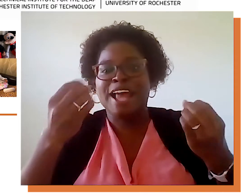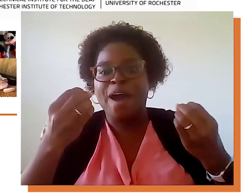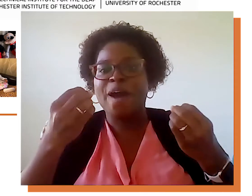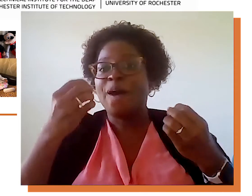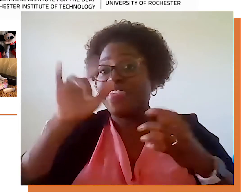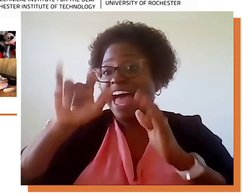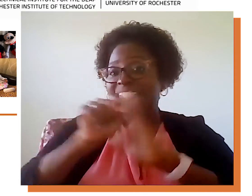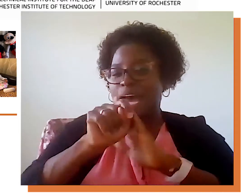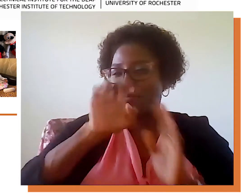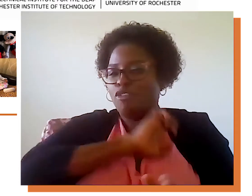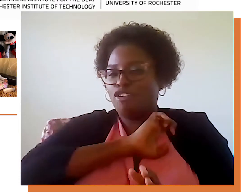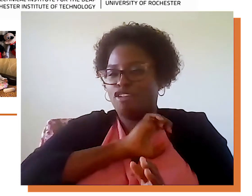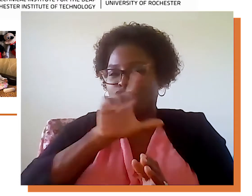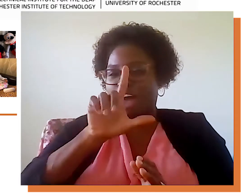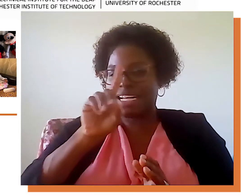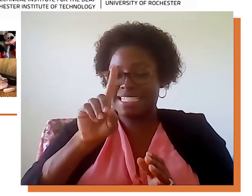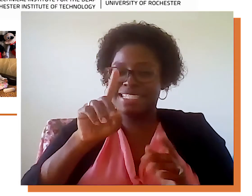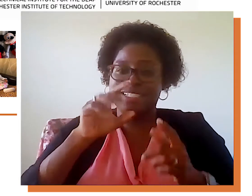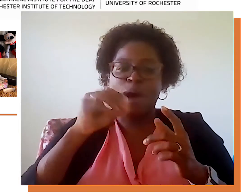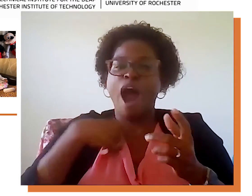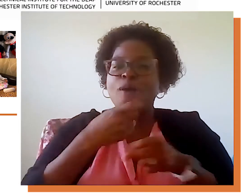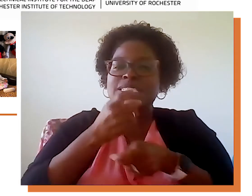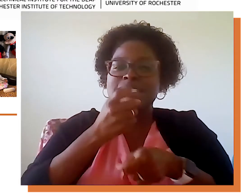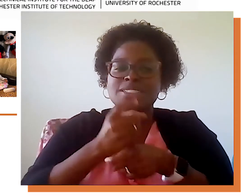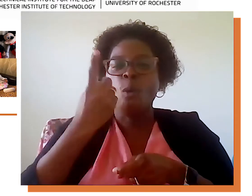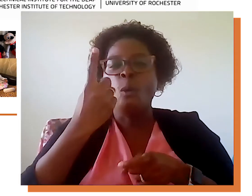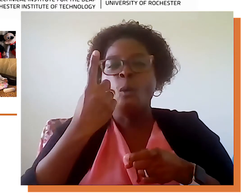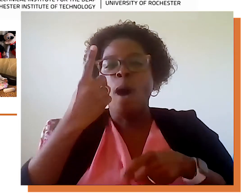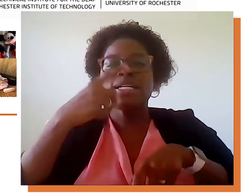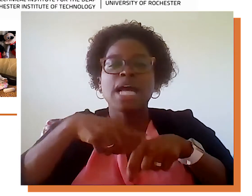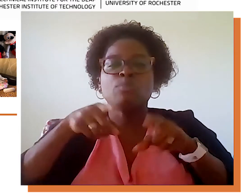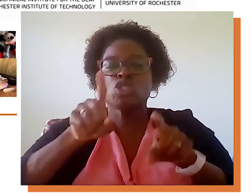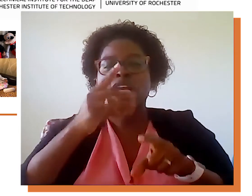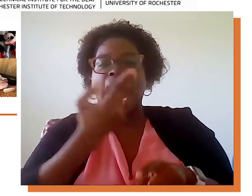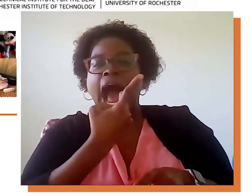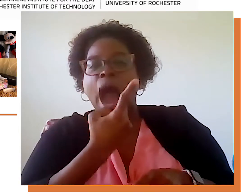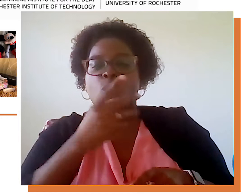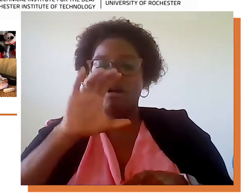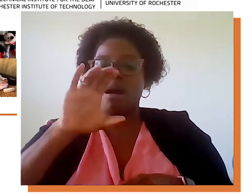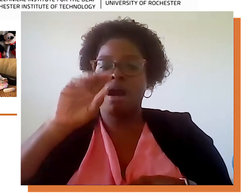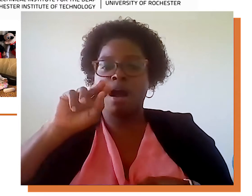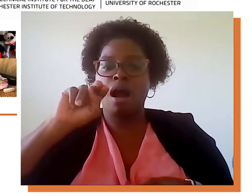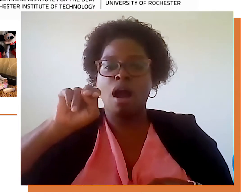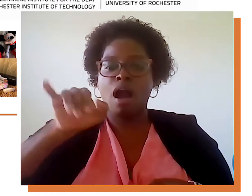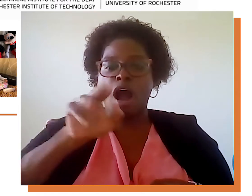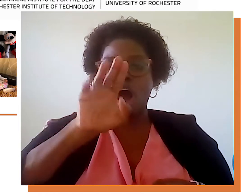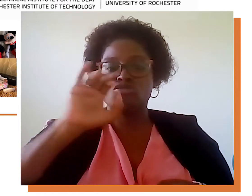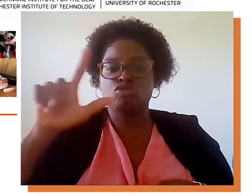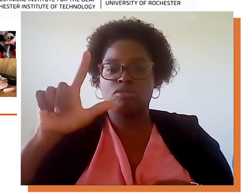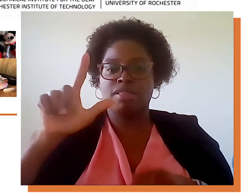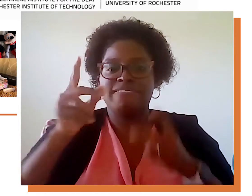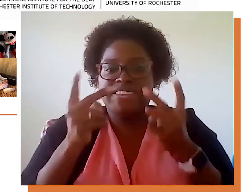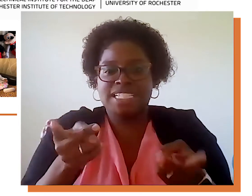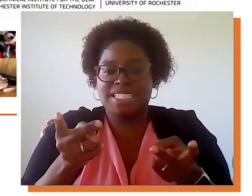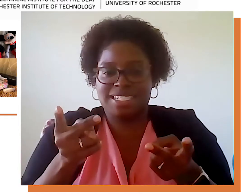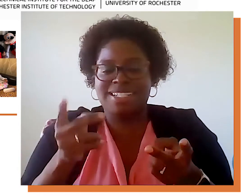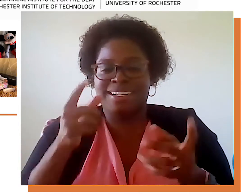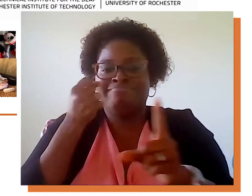So, at that time, Earl and I were long-distance. So, I joke that it was sometime during one of our conjugal visits that I got pregnant.